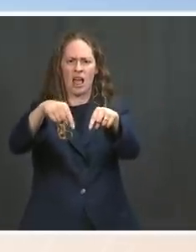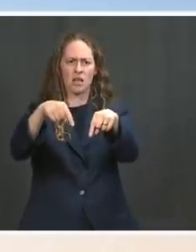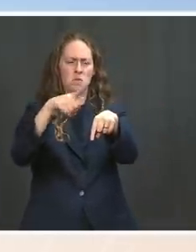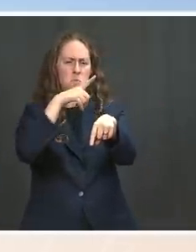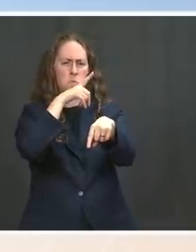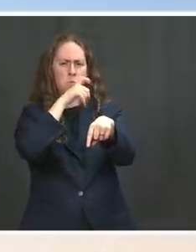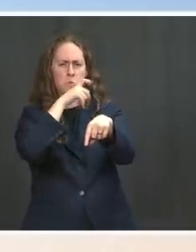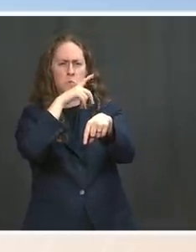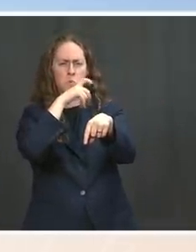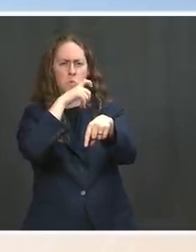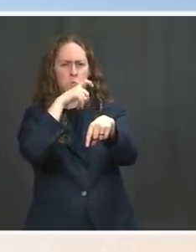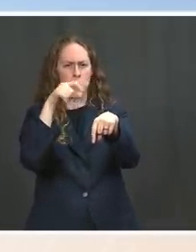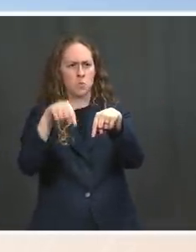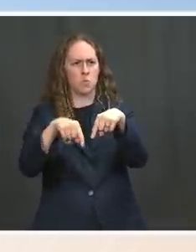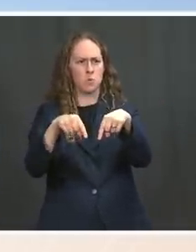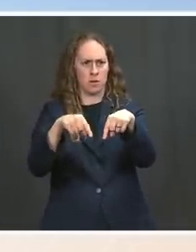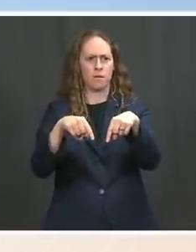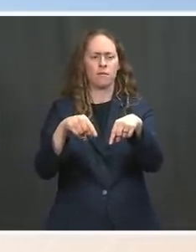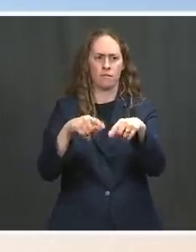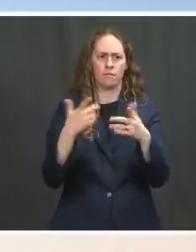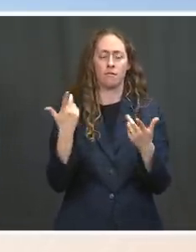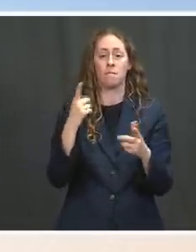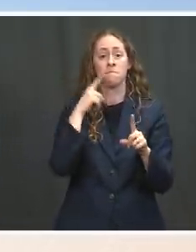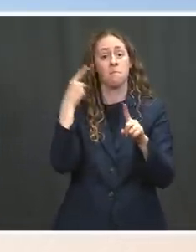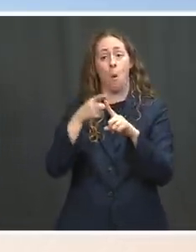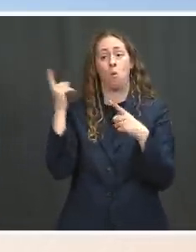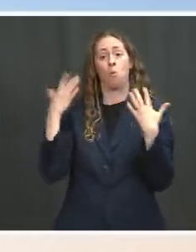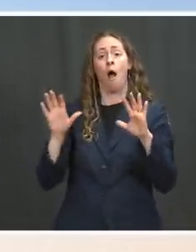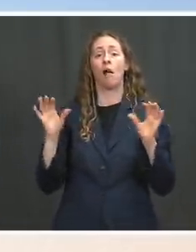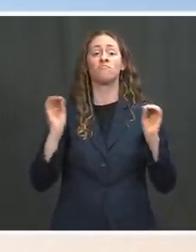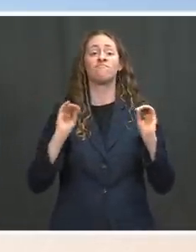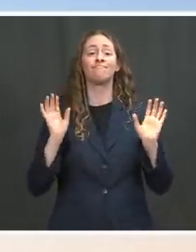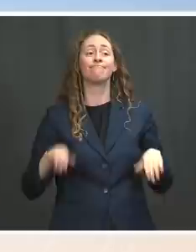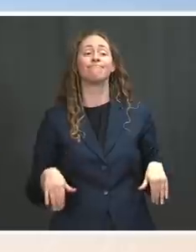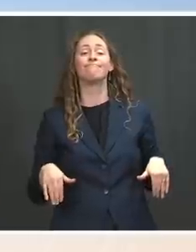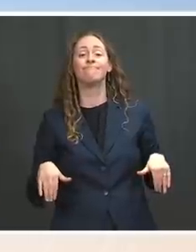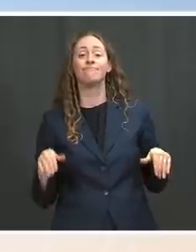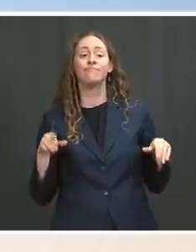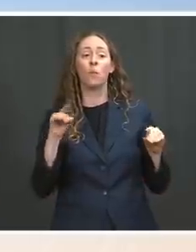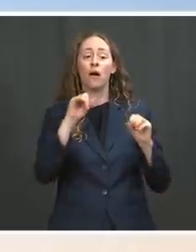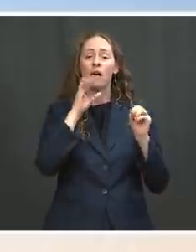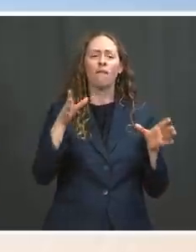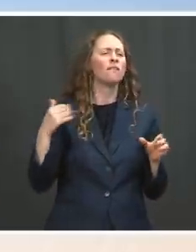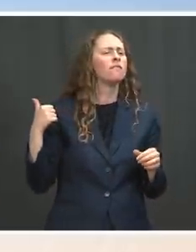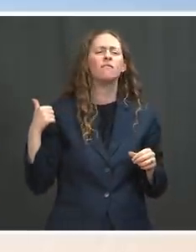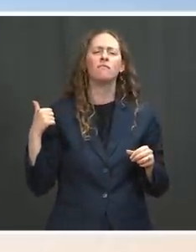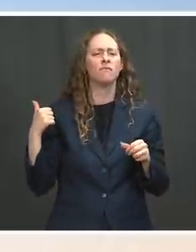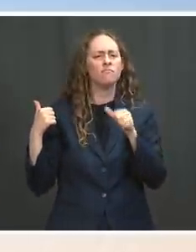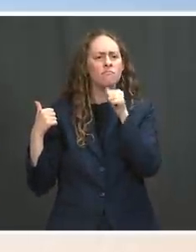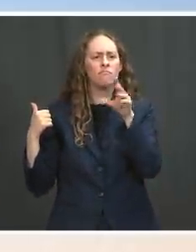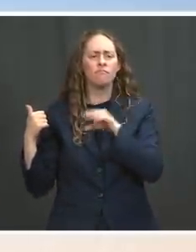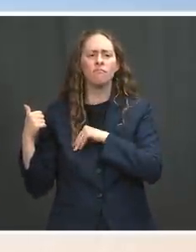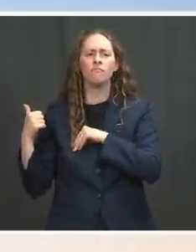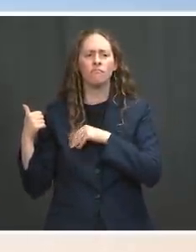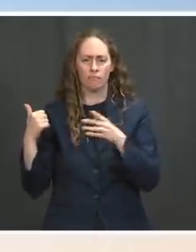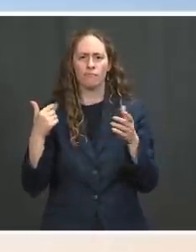and that he is not going to raise taxes on the American people who are making less than $400,000 a year, but he's open to a range of proposals.